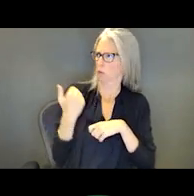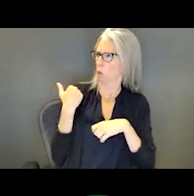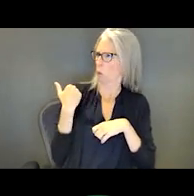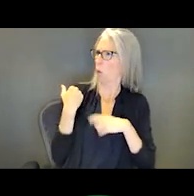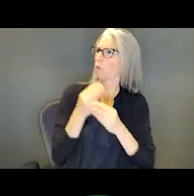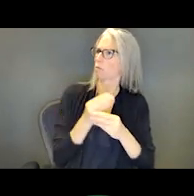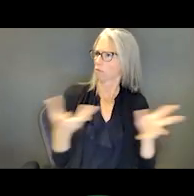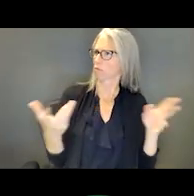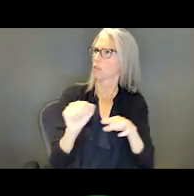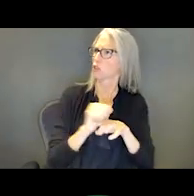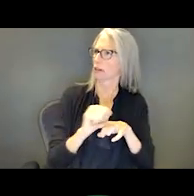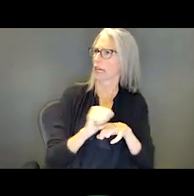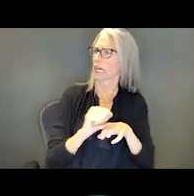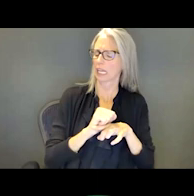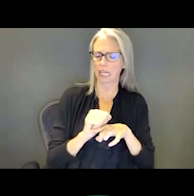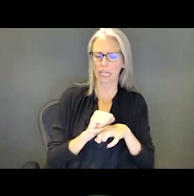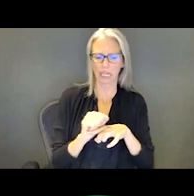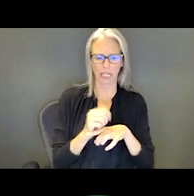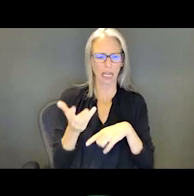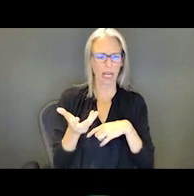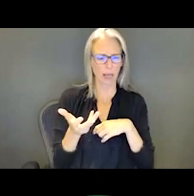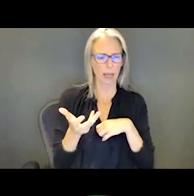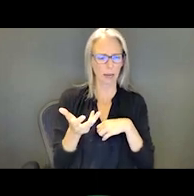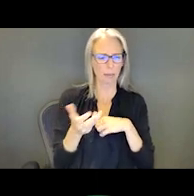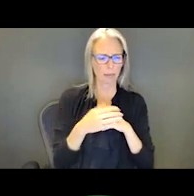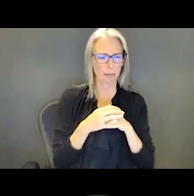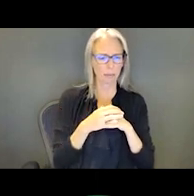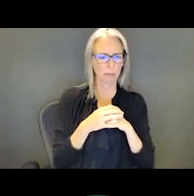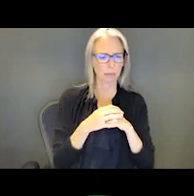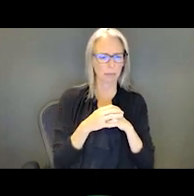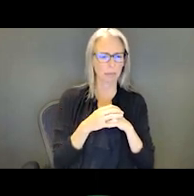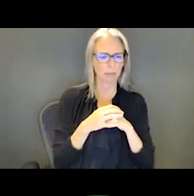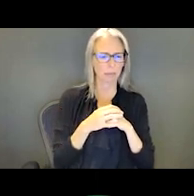ended up hiring a Rick Hanson Foundation to lead, staff training.